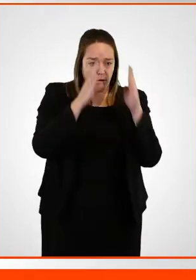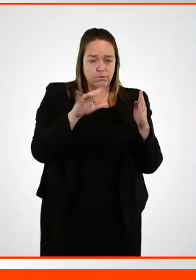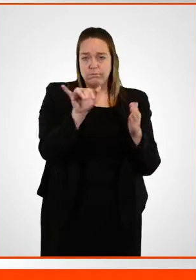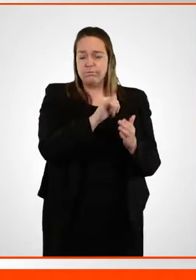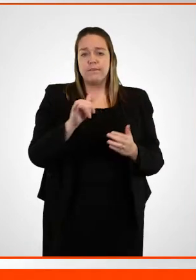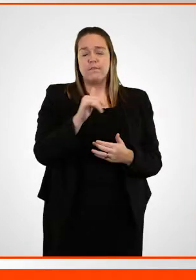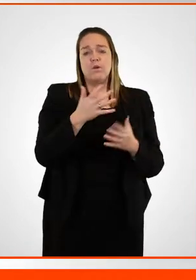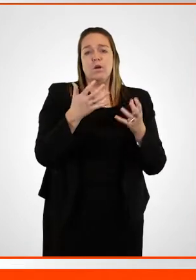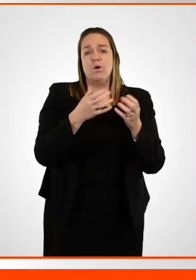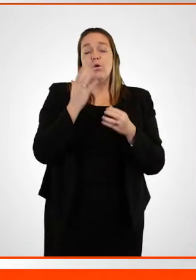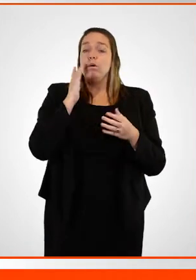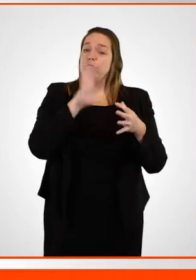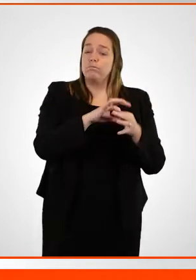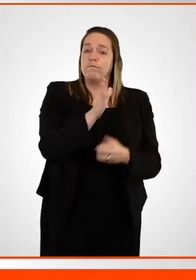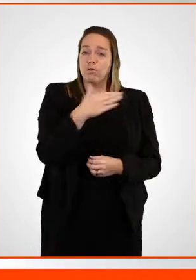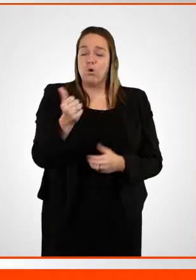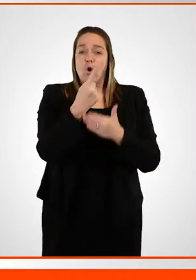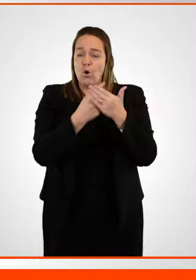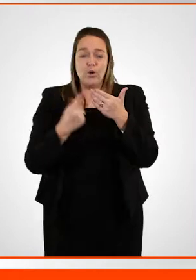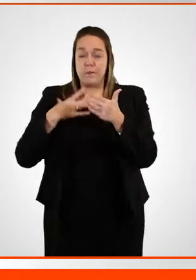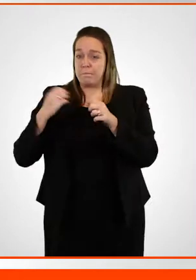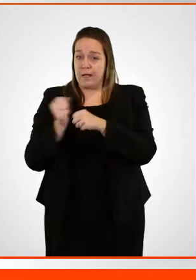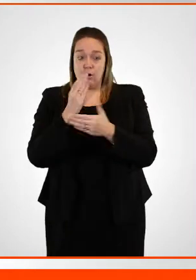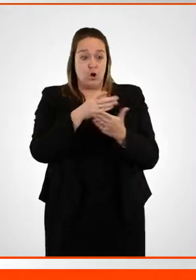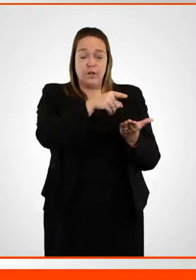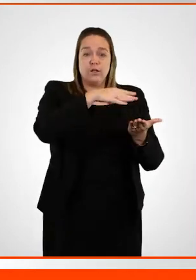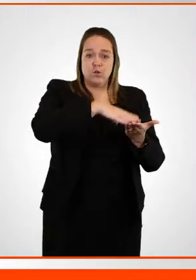but what you have to make sure is that the student can do this